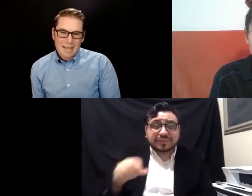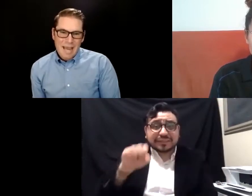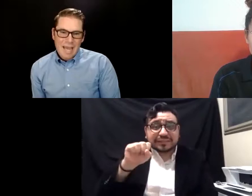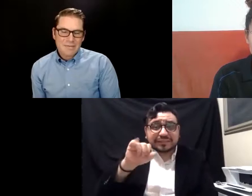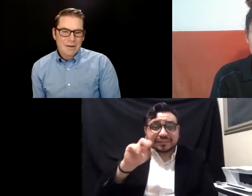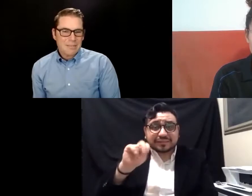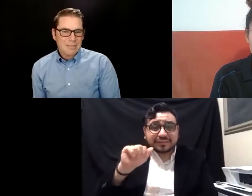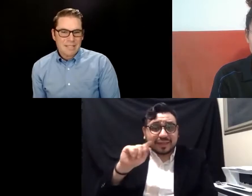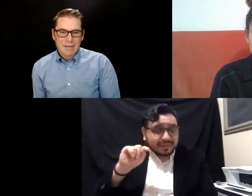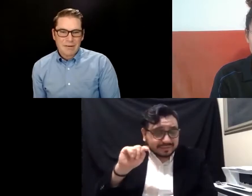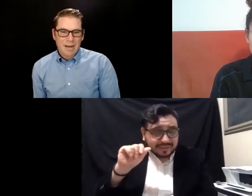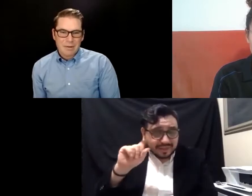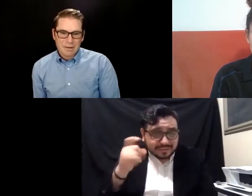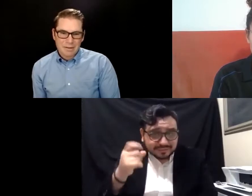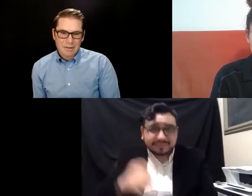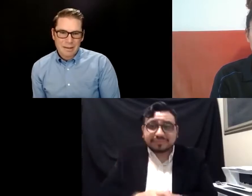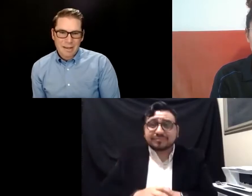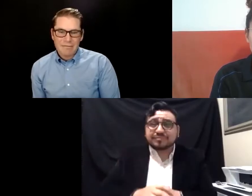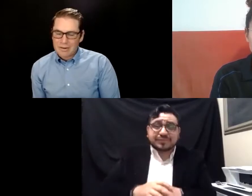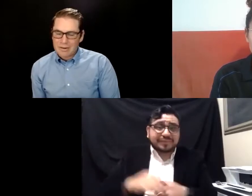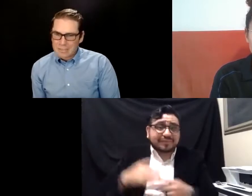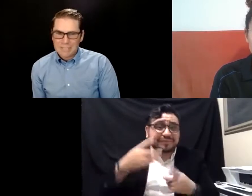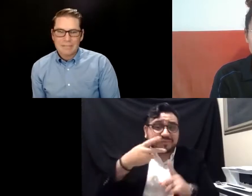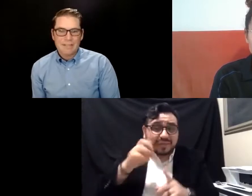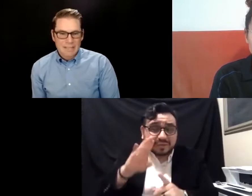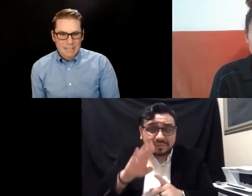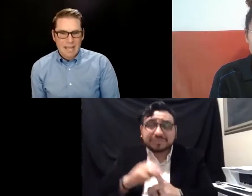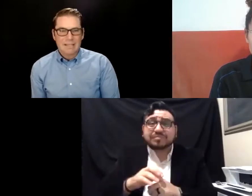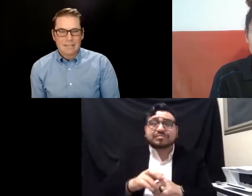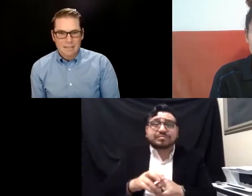It has very specific grammar and very specific syntax.